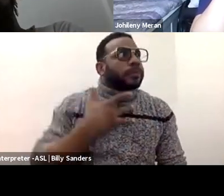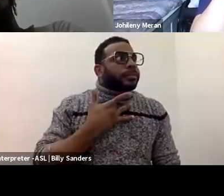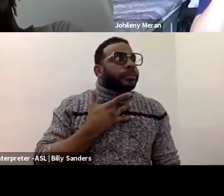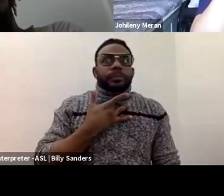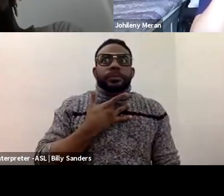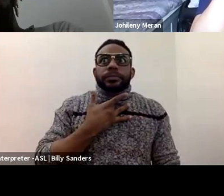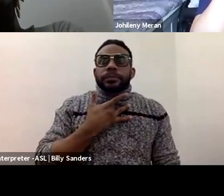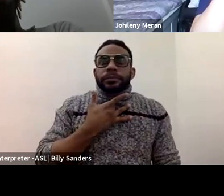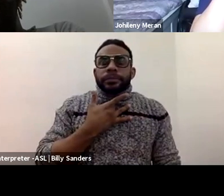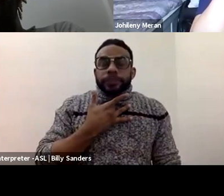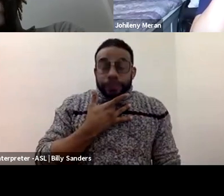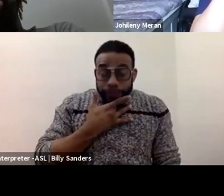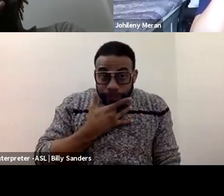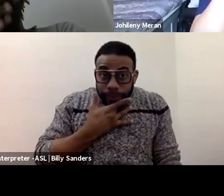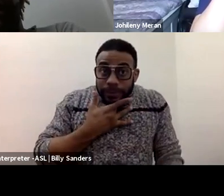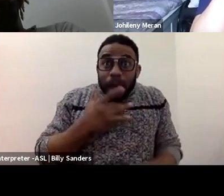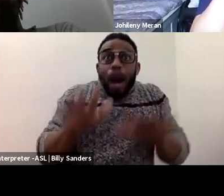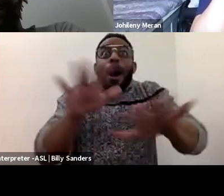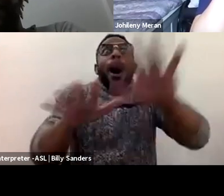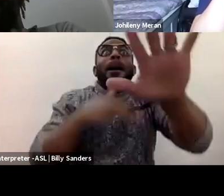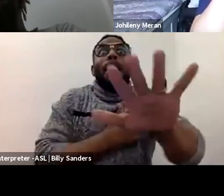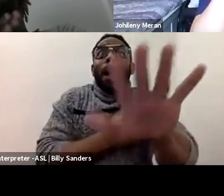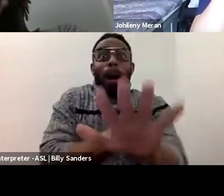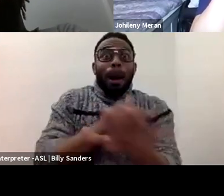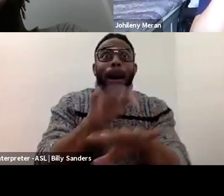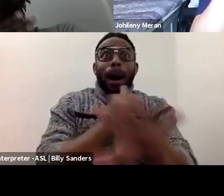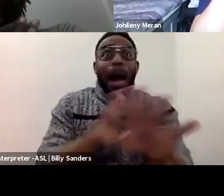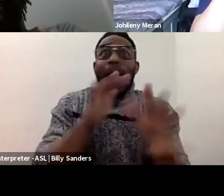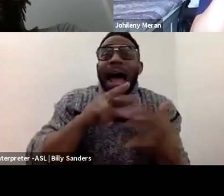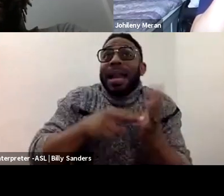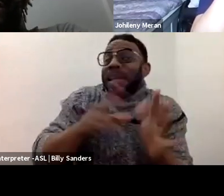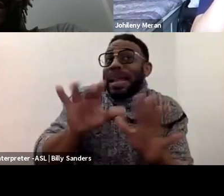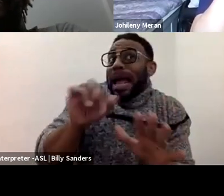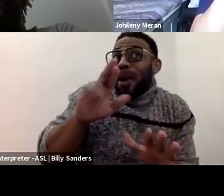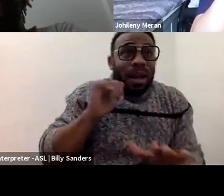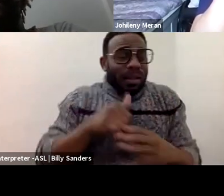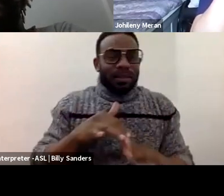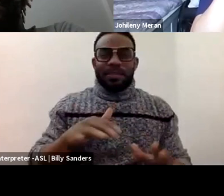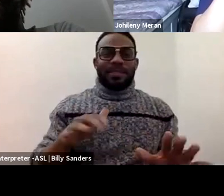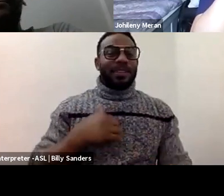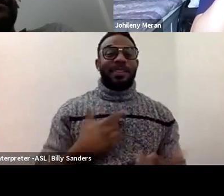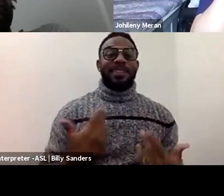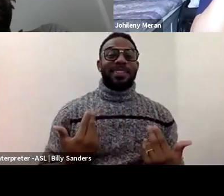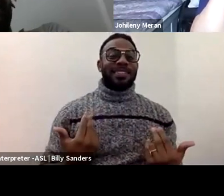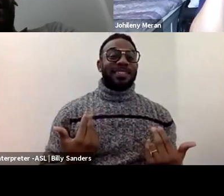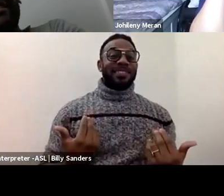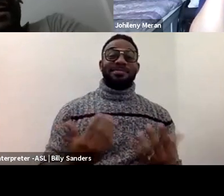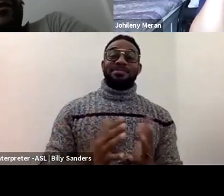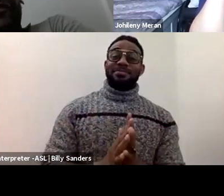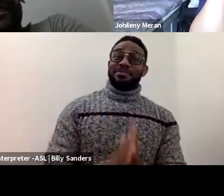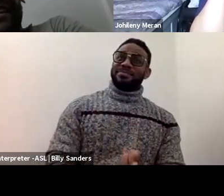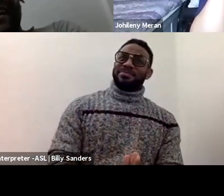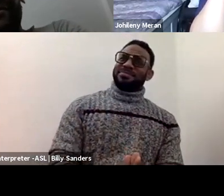And she was oh, my God I am so sorry. And I literally was like, was like that your first